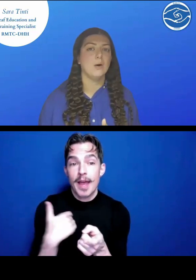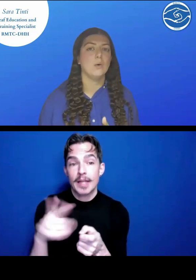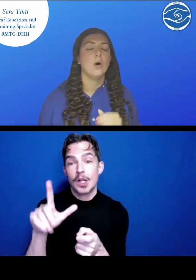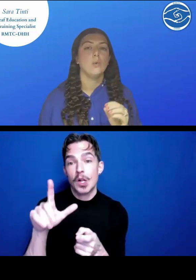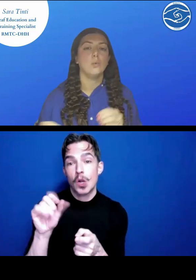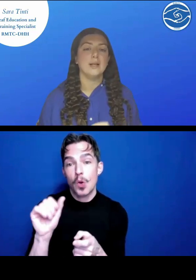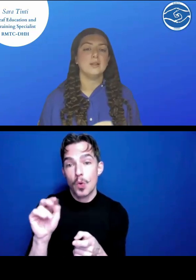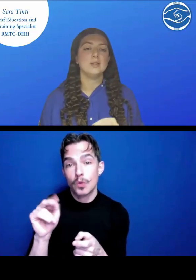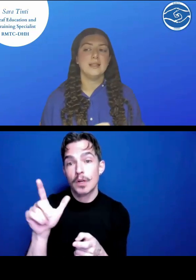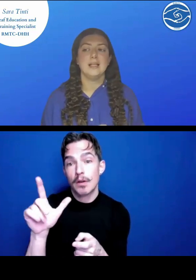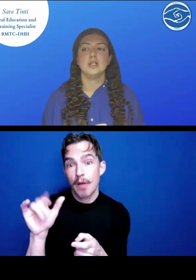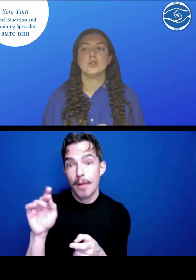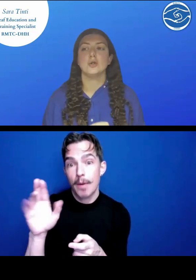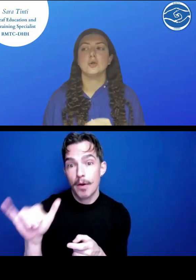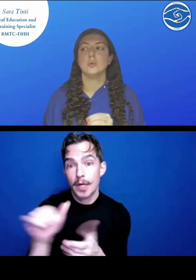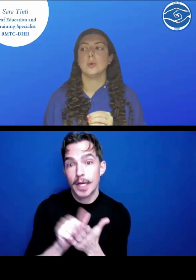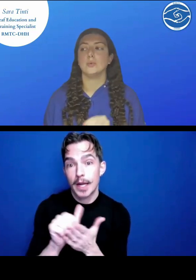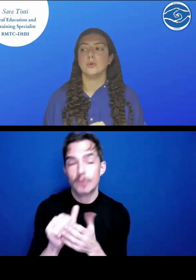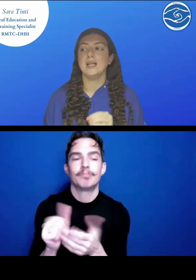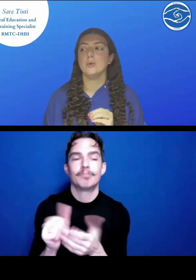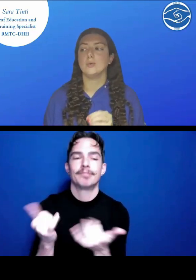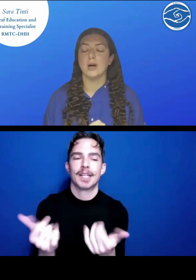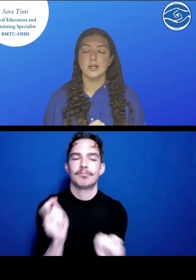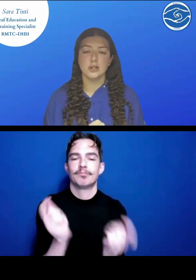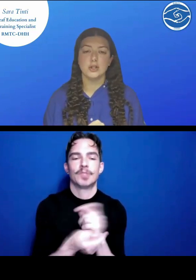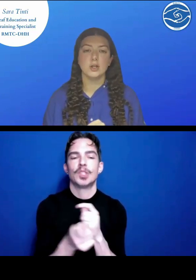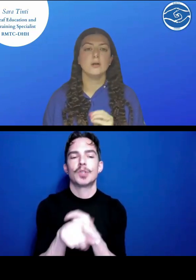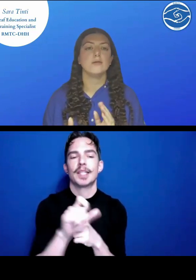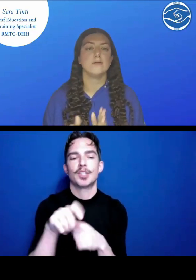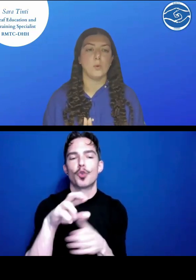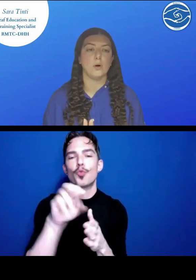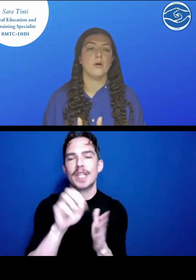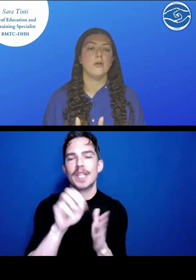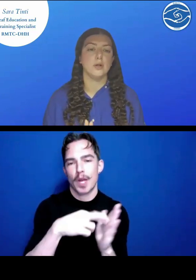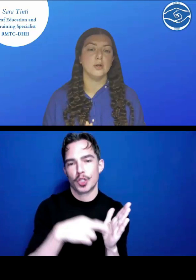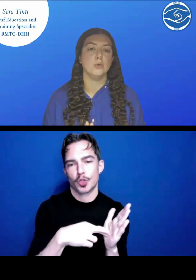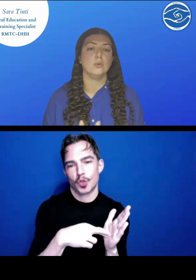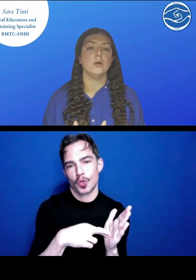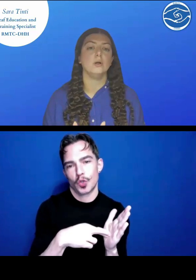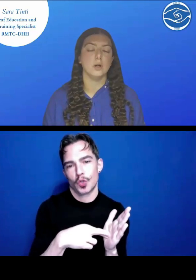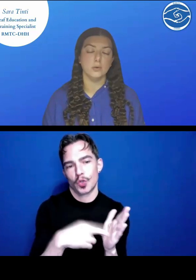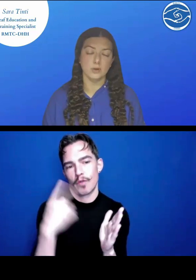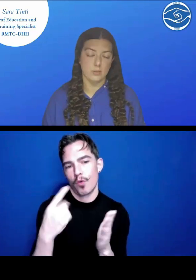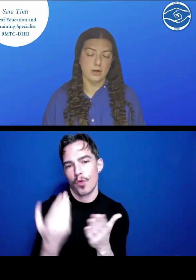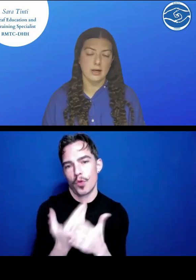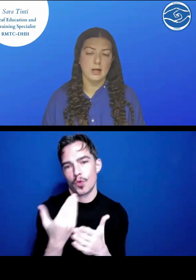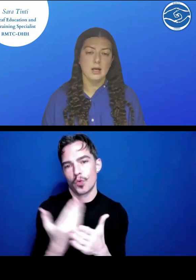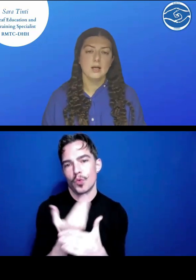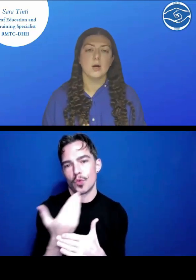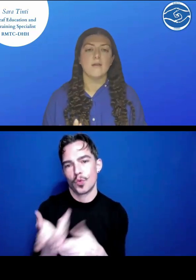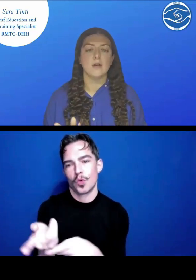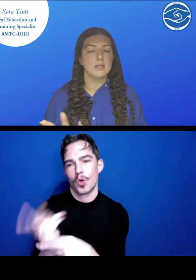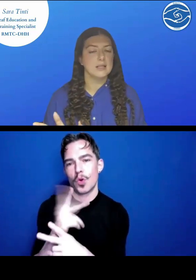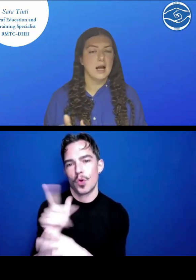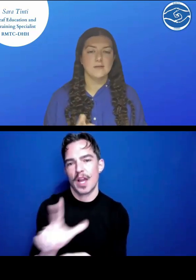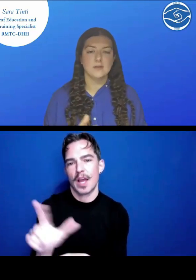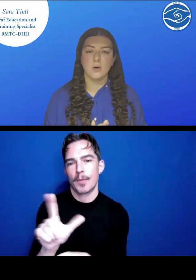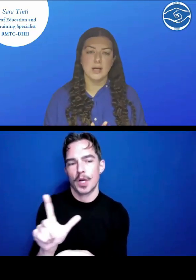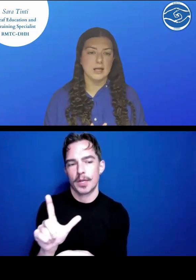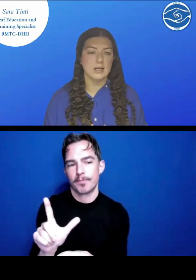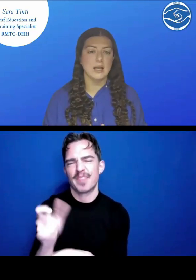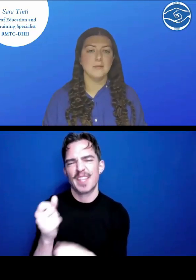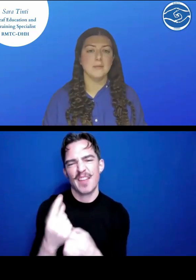account will need to re-register for the new loan library. So, everyone's going to have to go in and